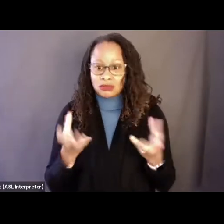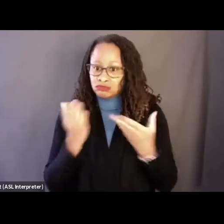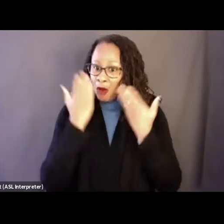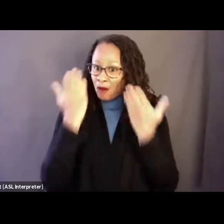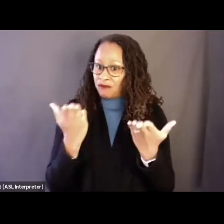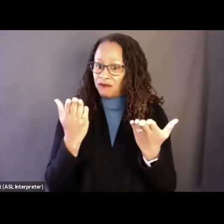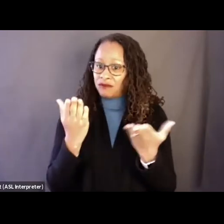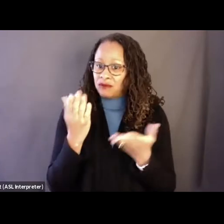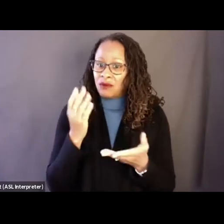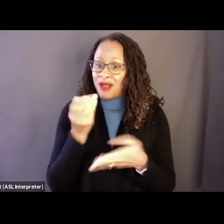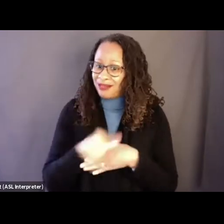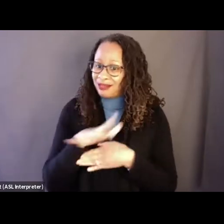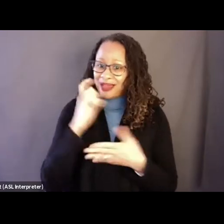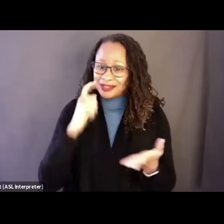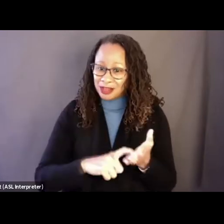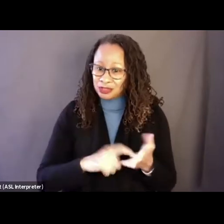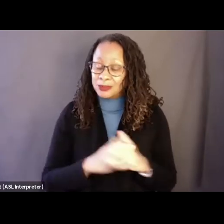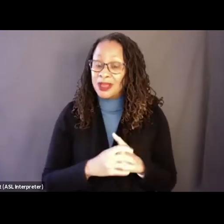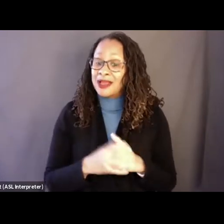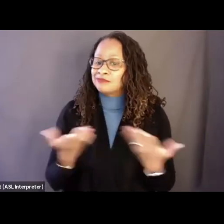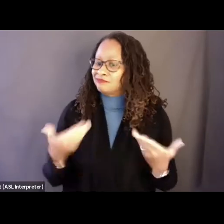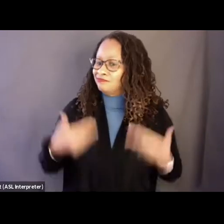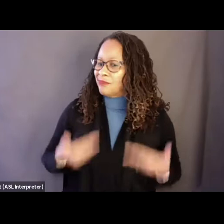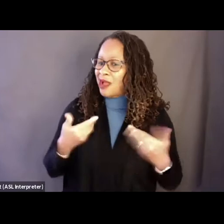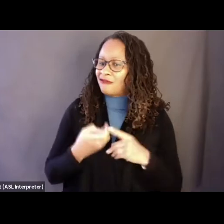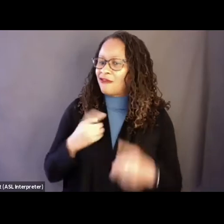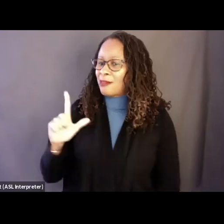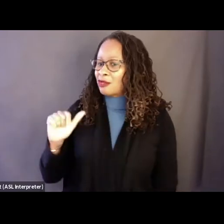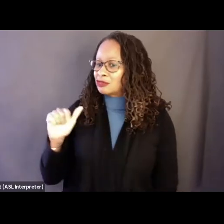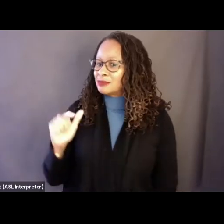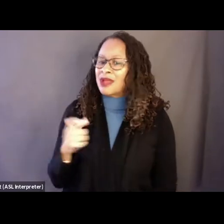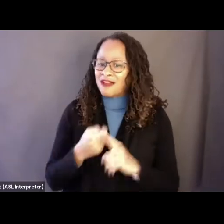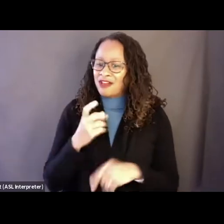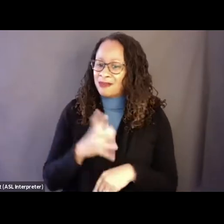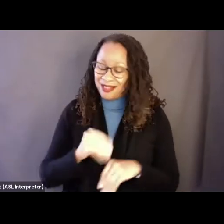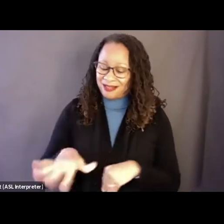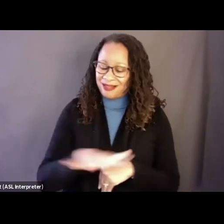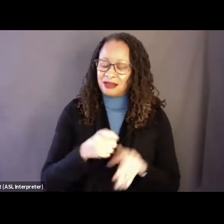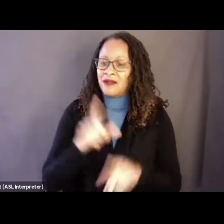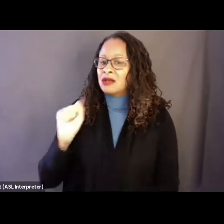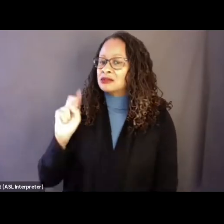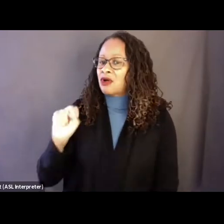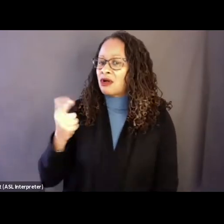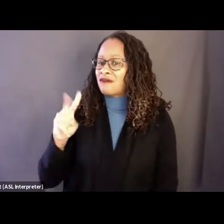I am coming to you today from Los Angeles, which is on the unceded land of the Tongva and Chumash people,